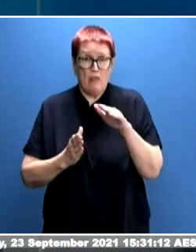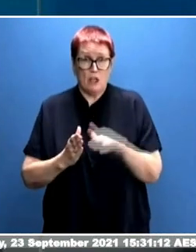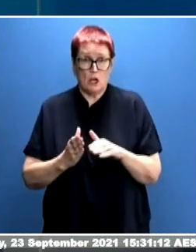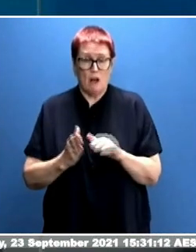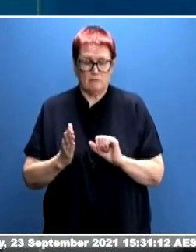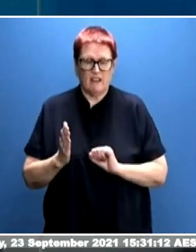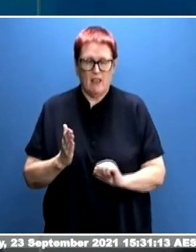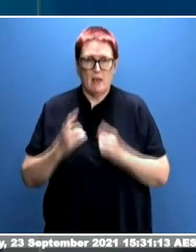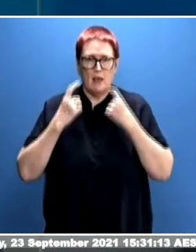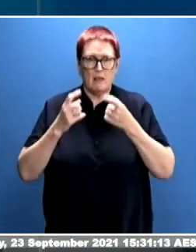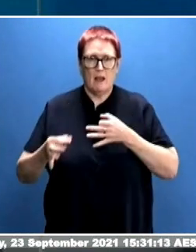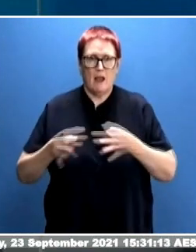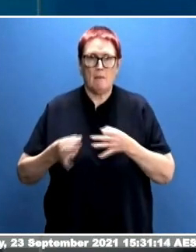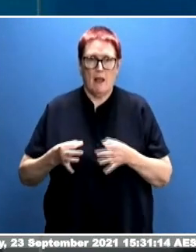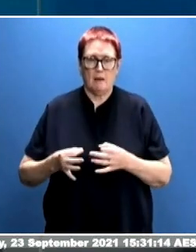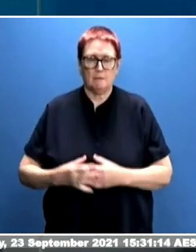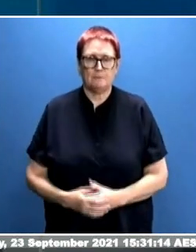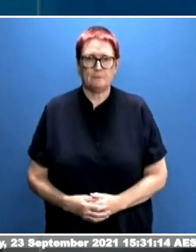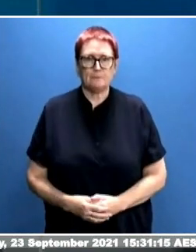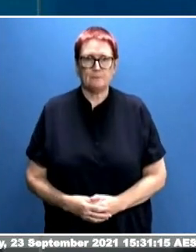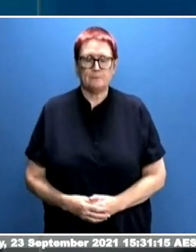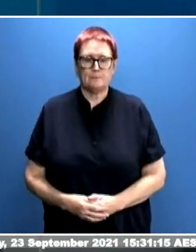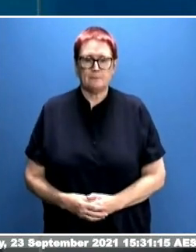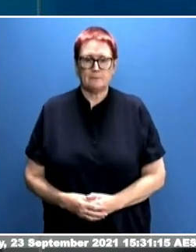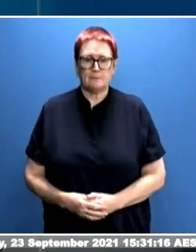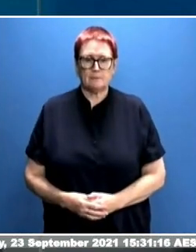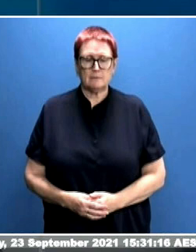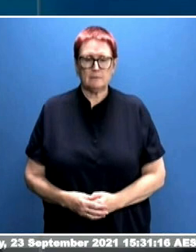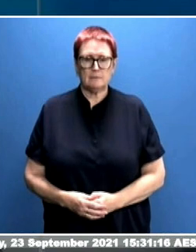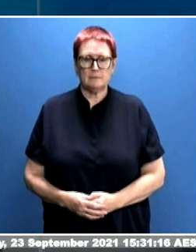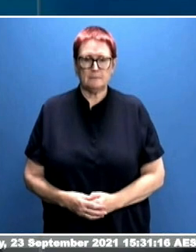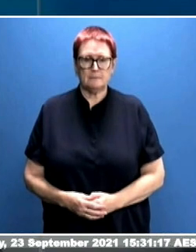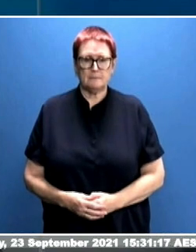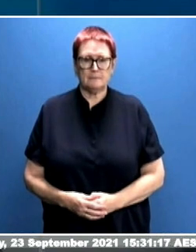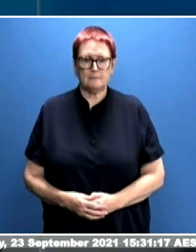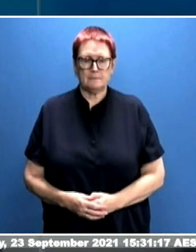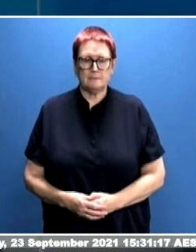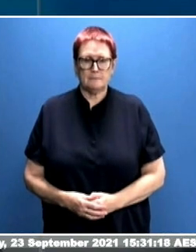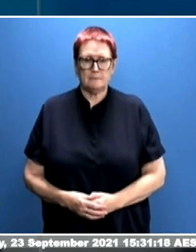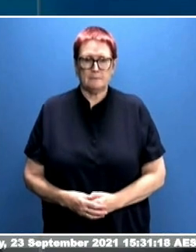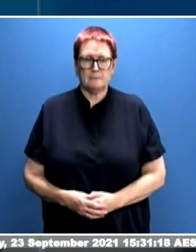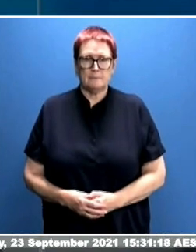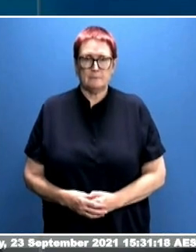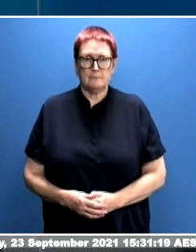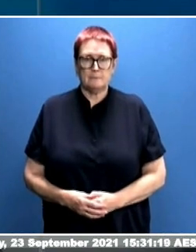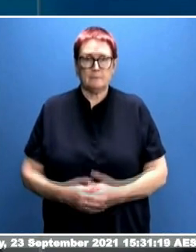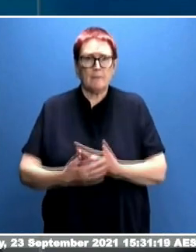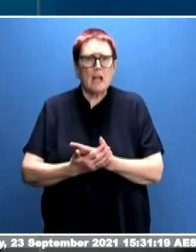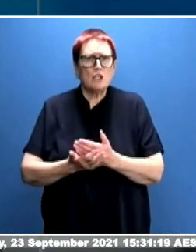As to what is the way in which that transition occurs at the